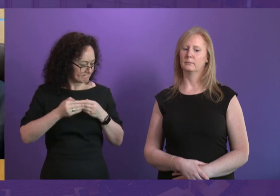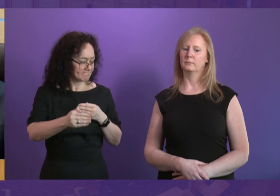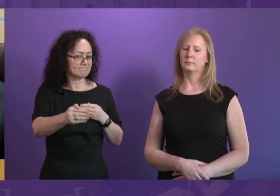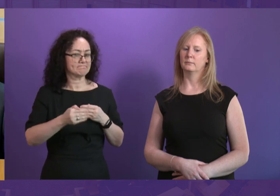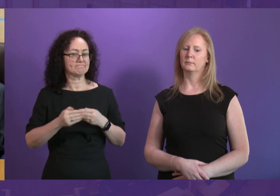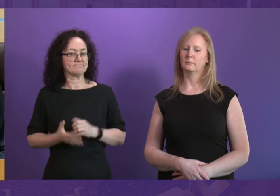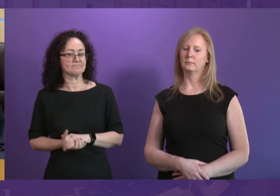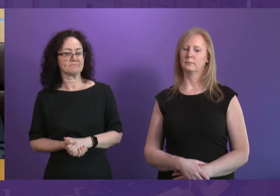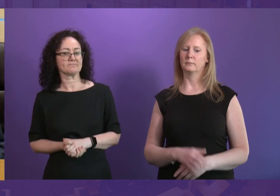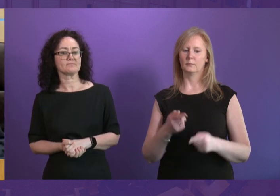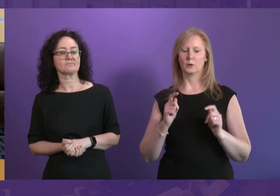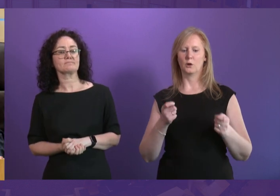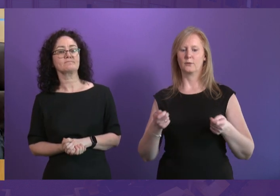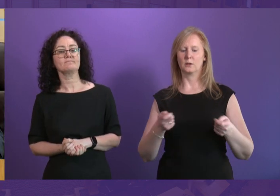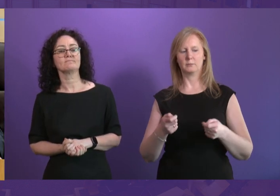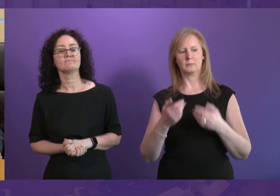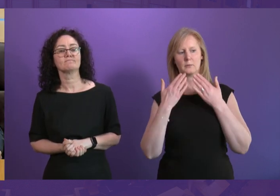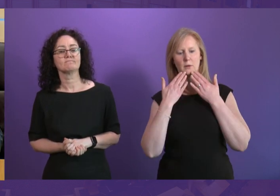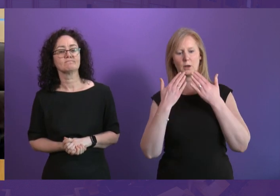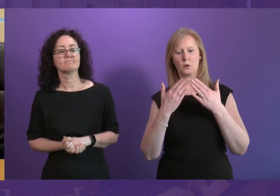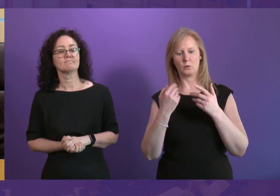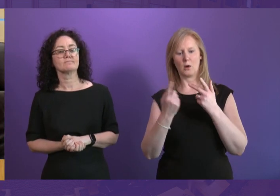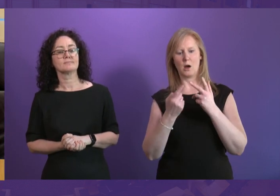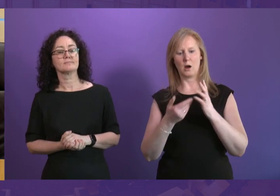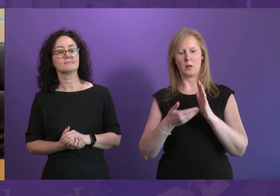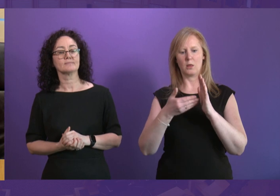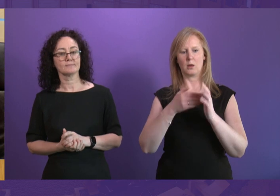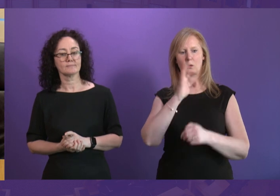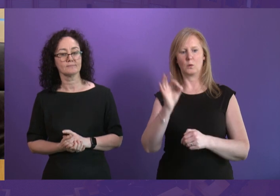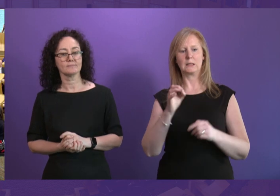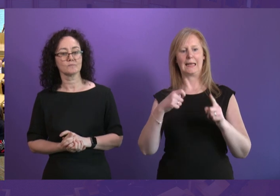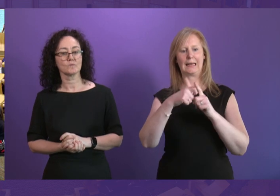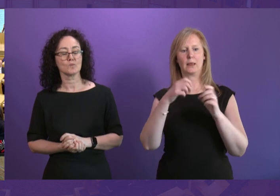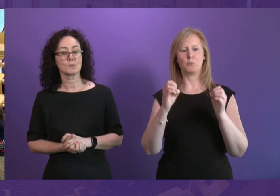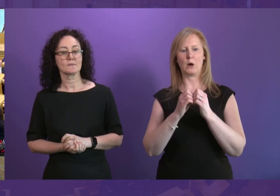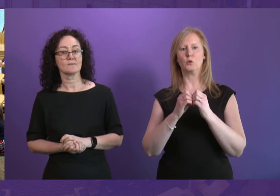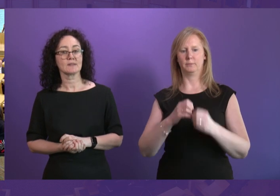Keith Brown (Clackmannanshire and Dunblane) (SNP):